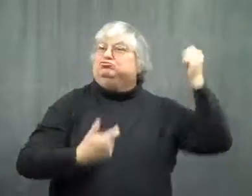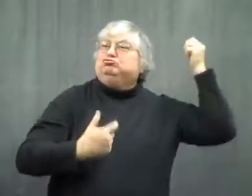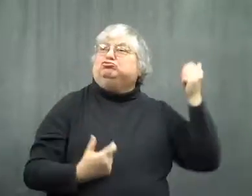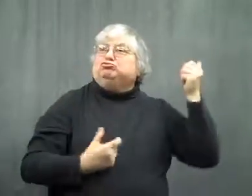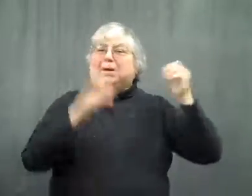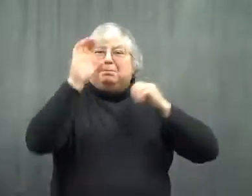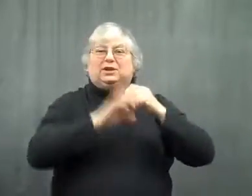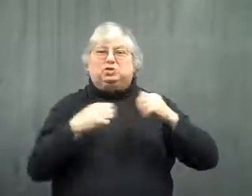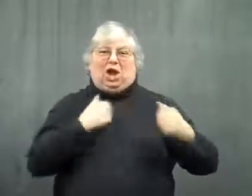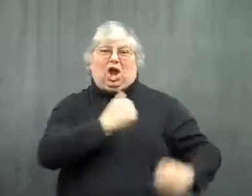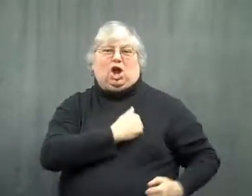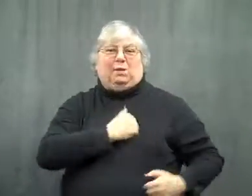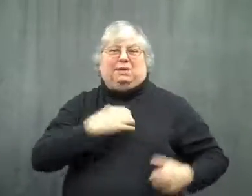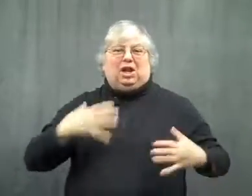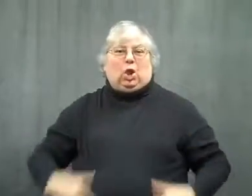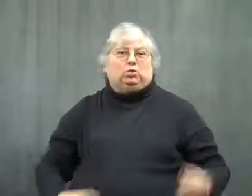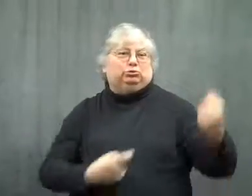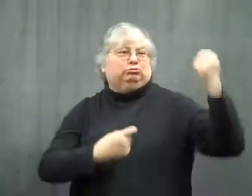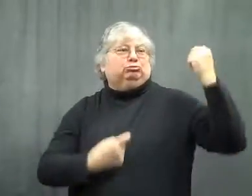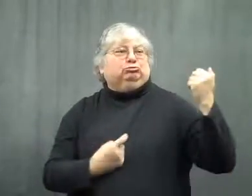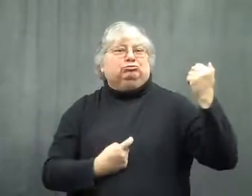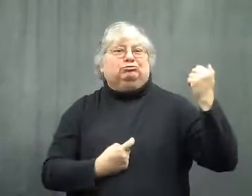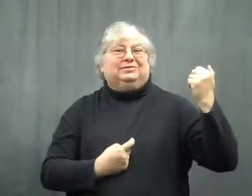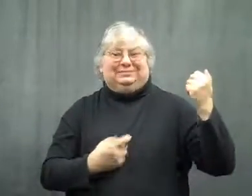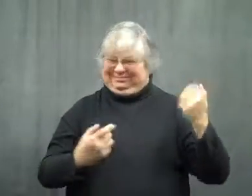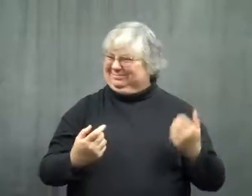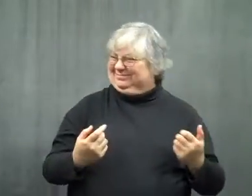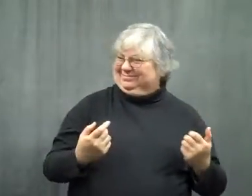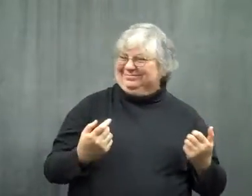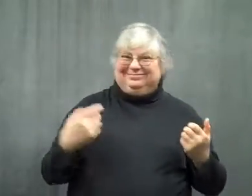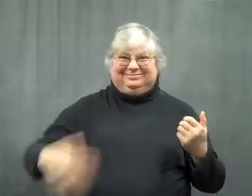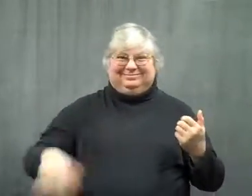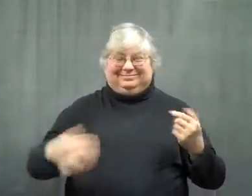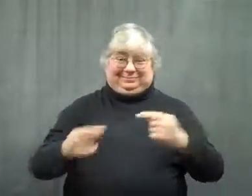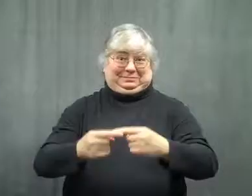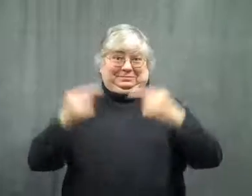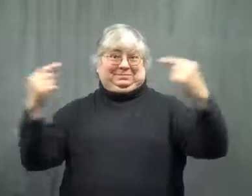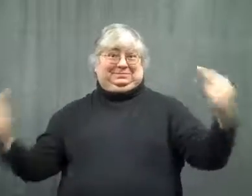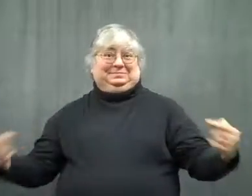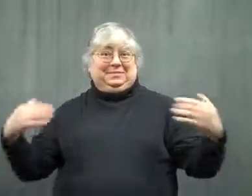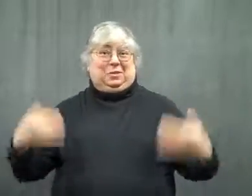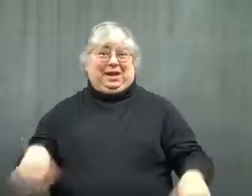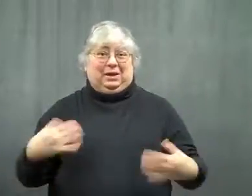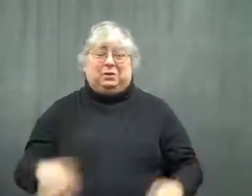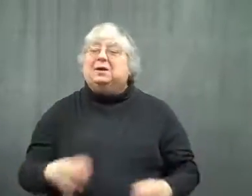He had pictures of himself in army gear with a rifle. Such a contrast!